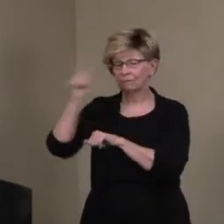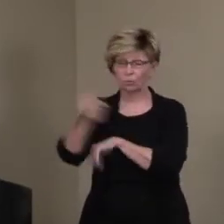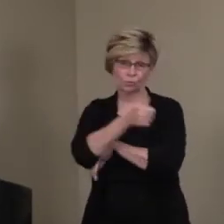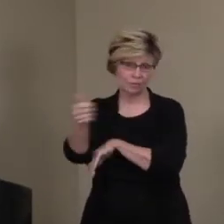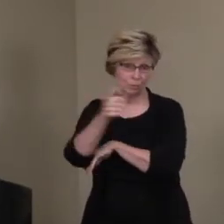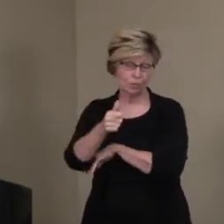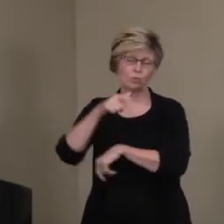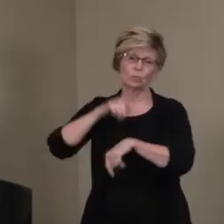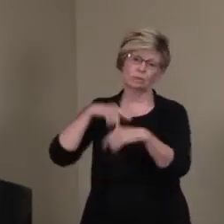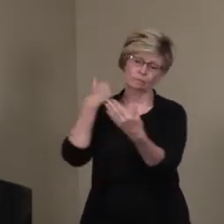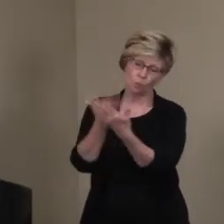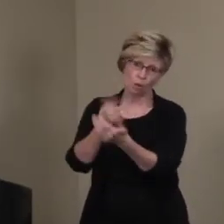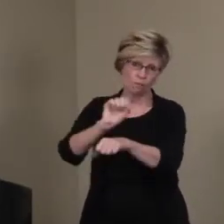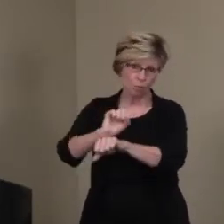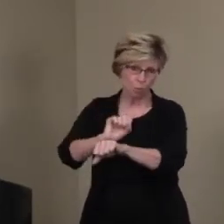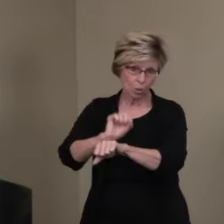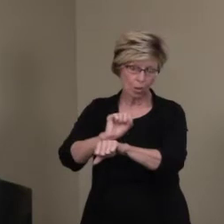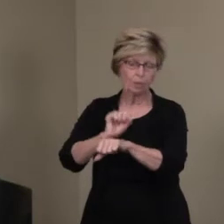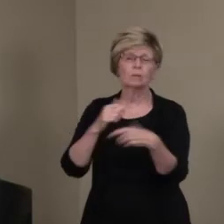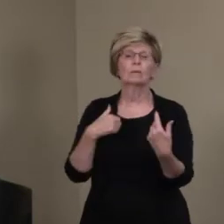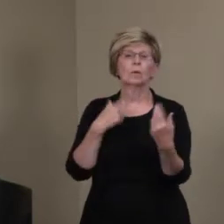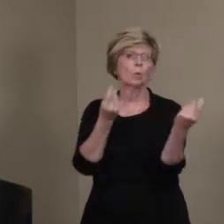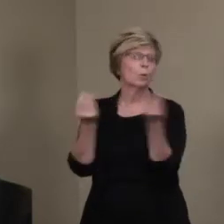you'll need to be explicit about what time to even morning what time to leave